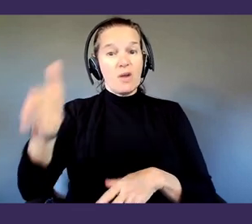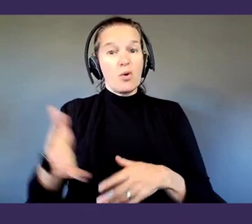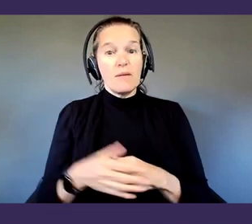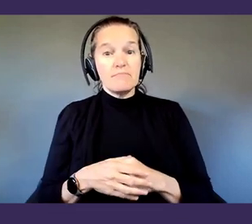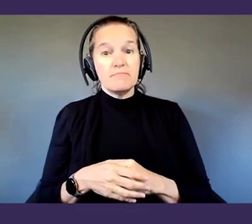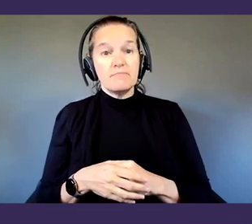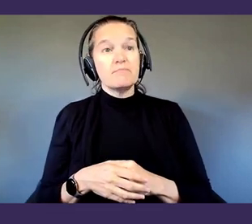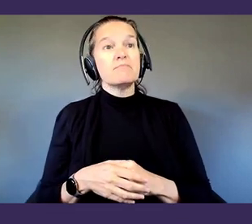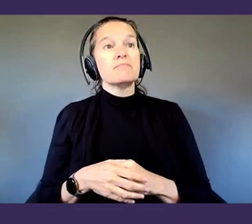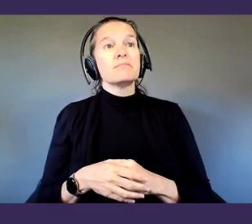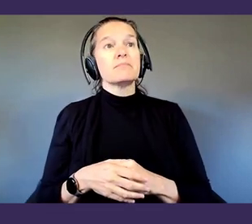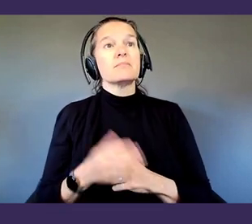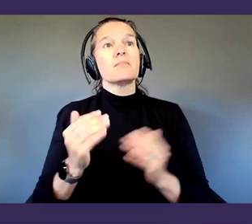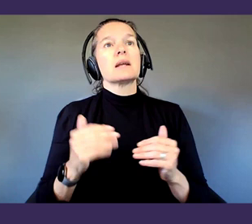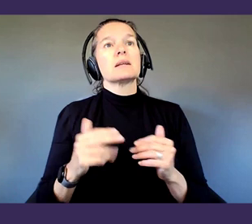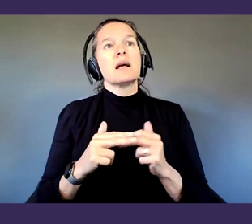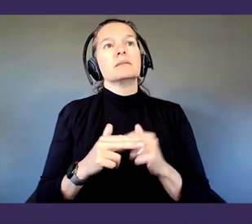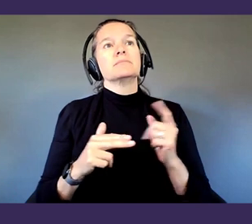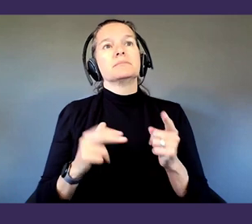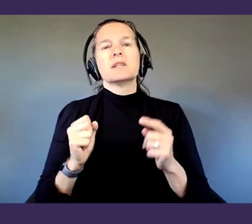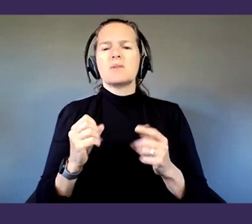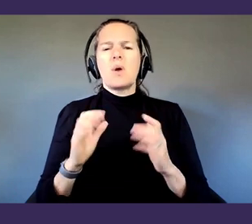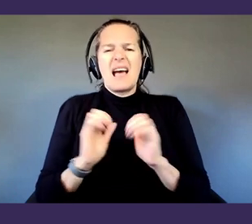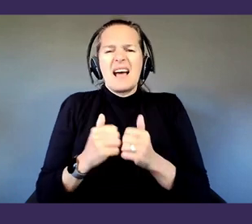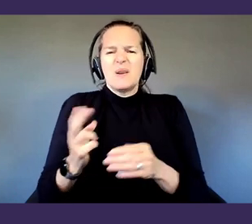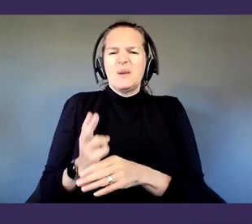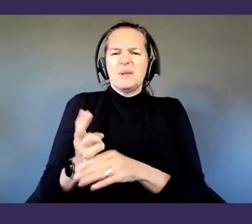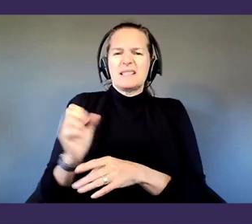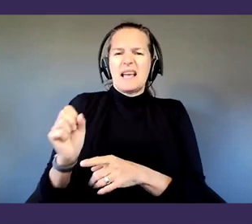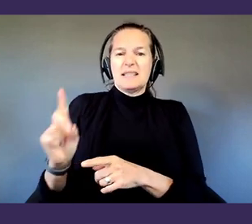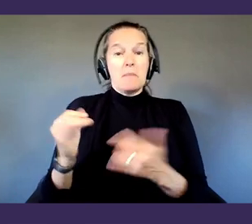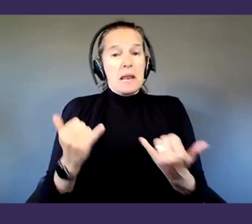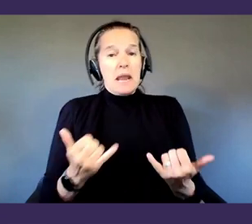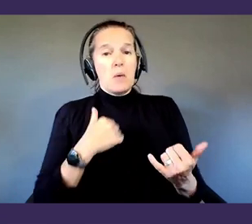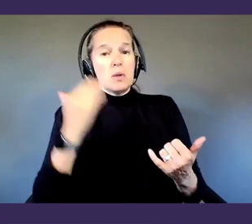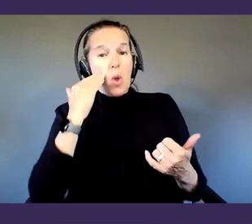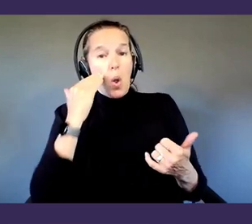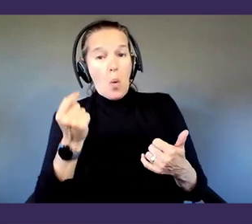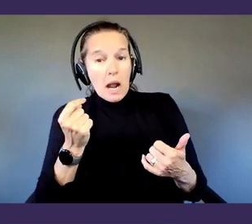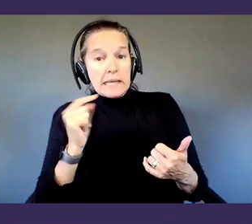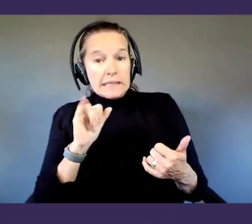Okay, so how do we use it, right? We know what it is, why we use it. How do we use it now, right?